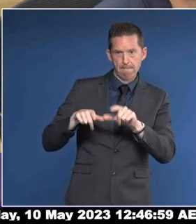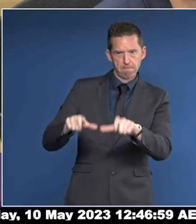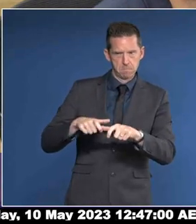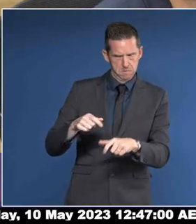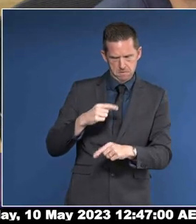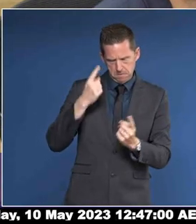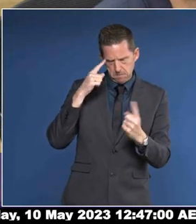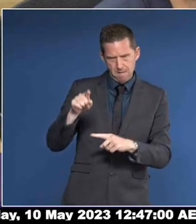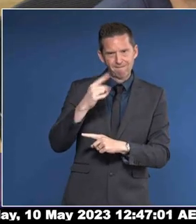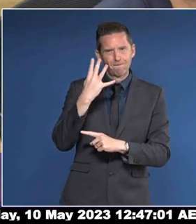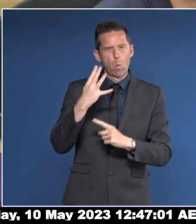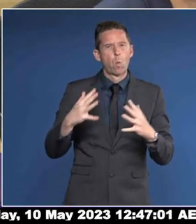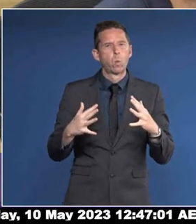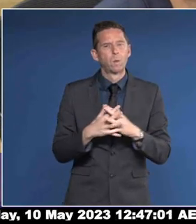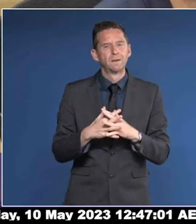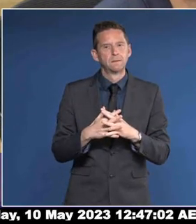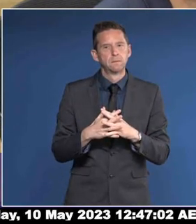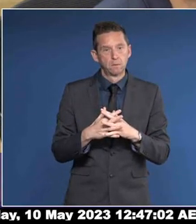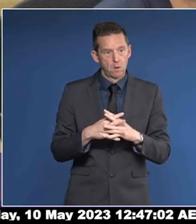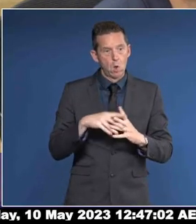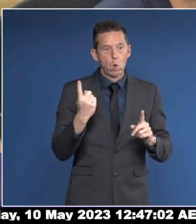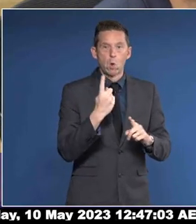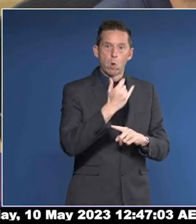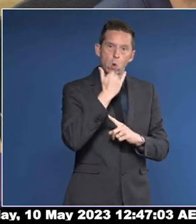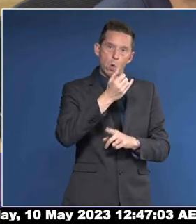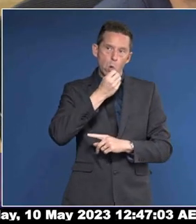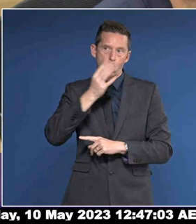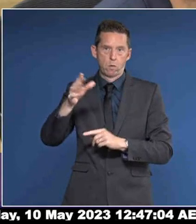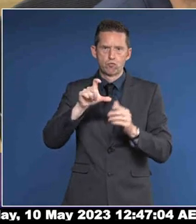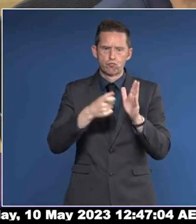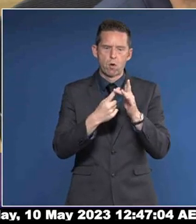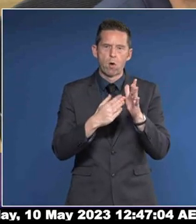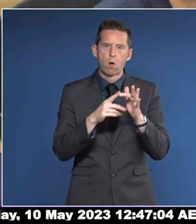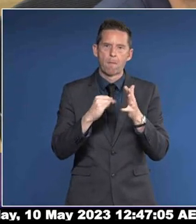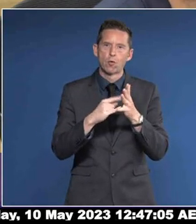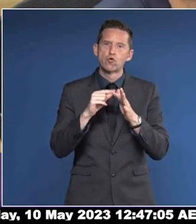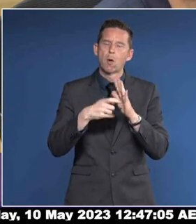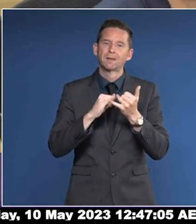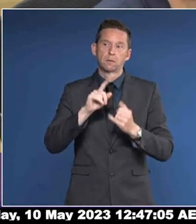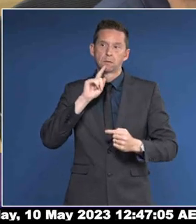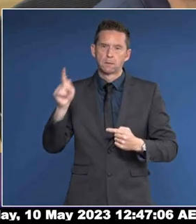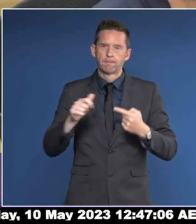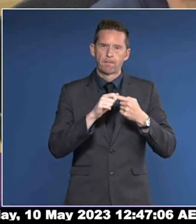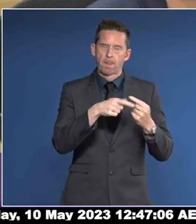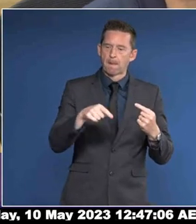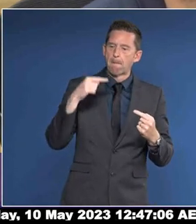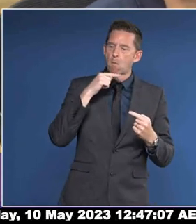The informant to Crime Stoppers raised the following concerns: 'The boys being left unsupervised for most of the day.